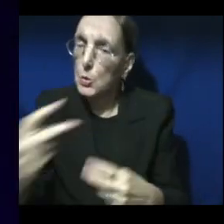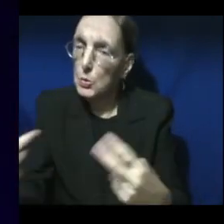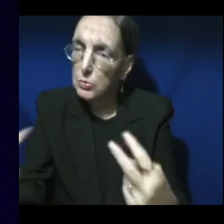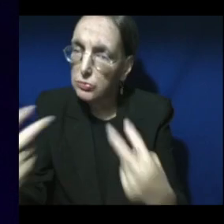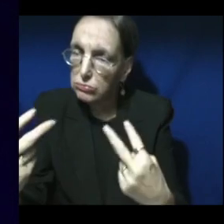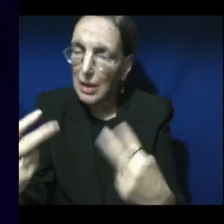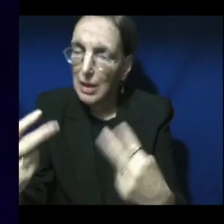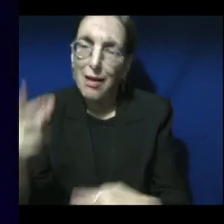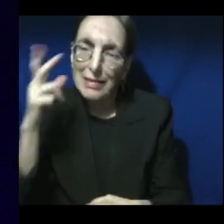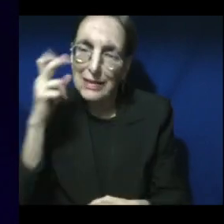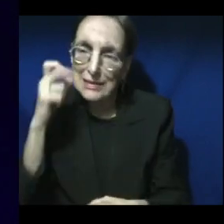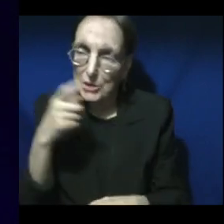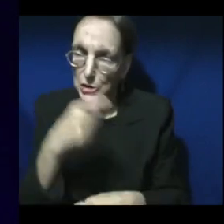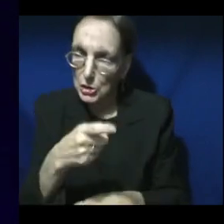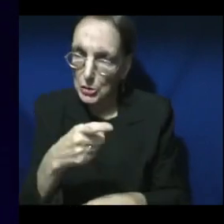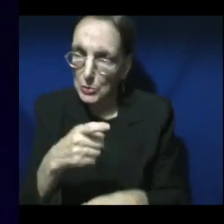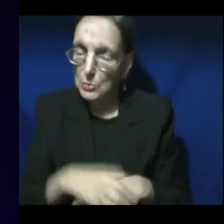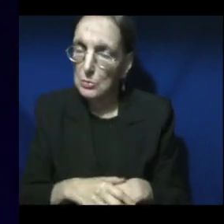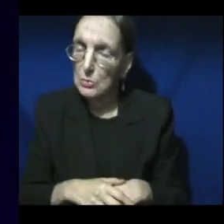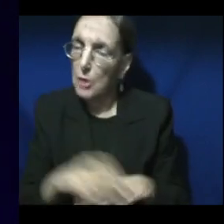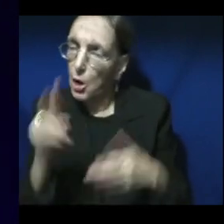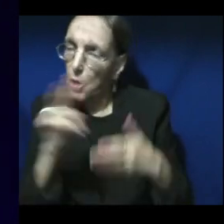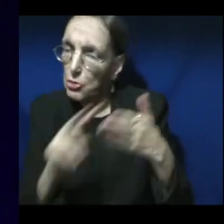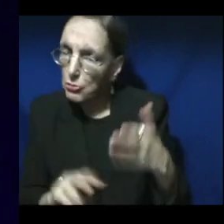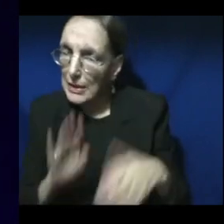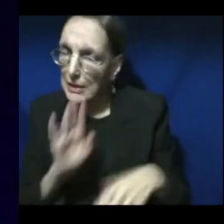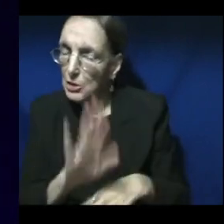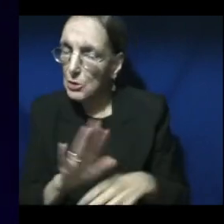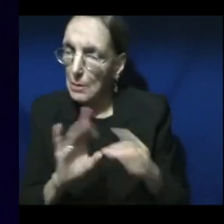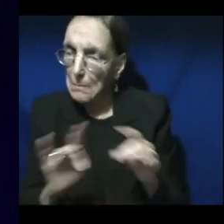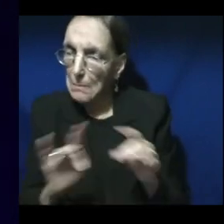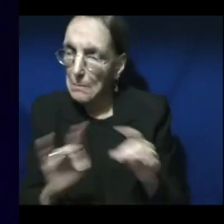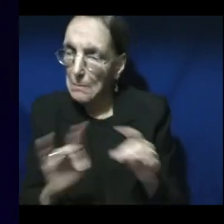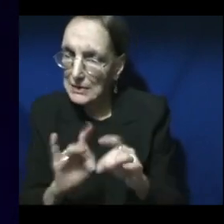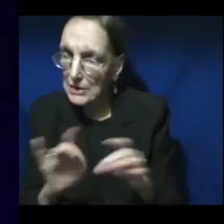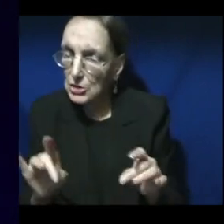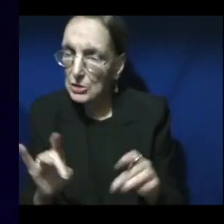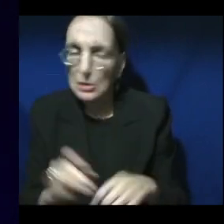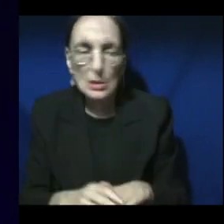you’re talking to. But whether this is a time to be more confident or a time to express more doubt